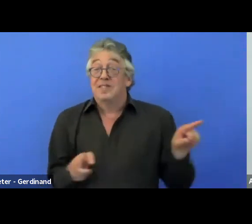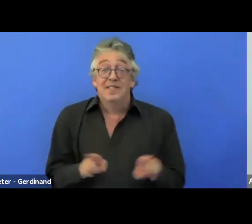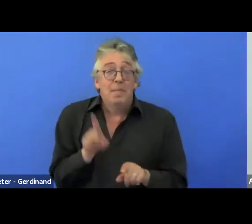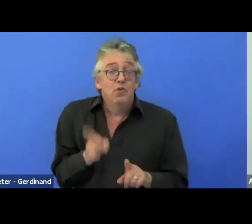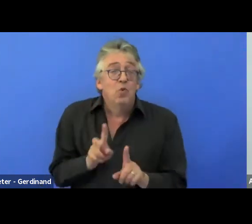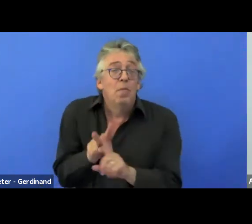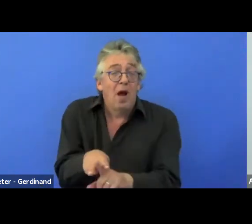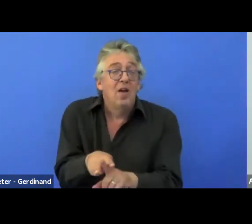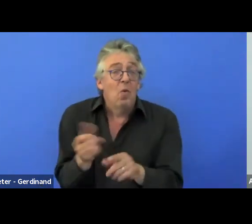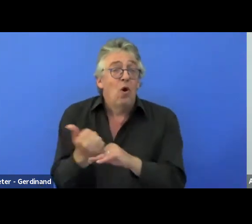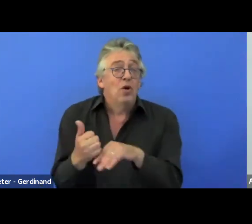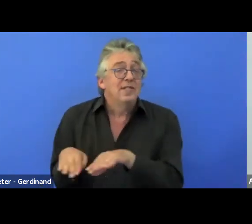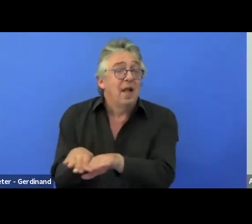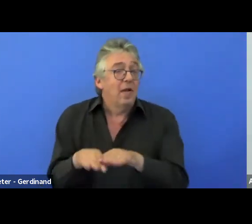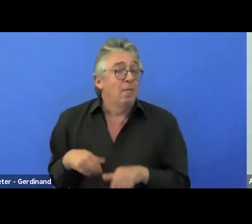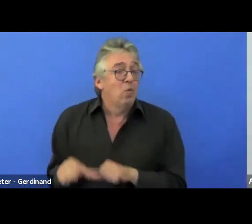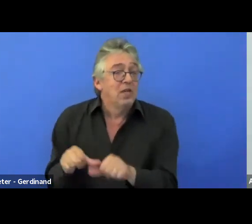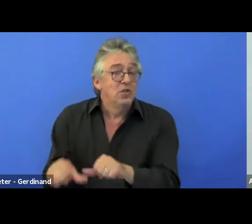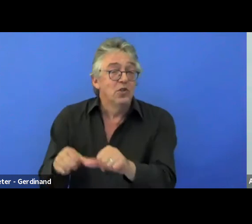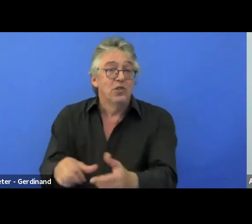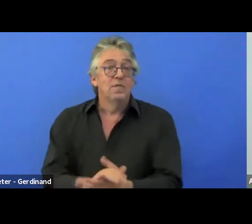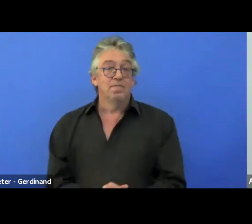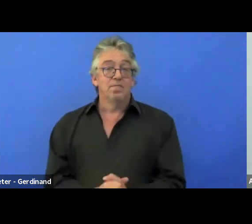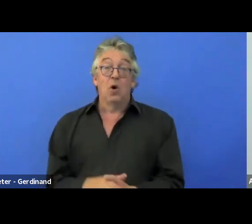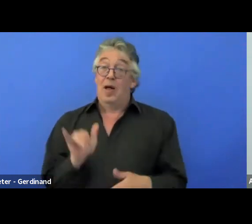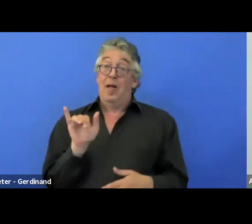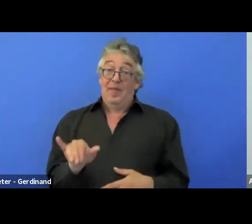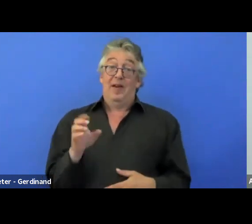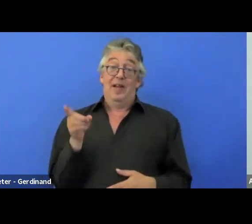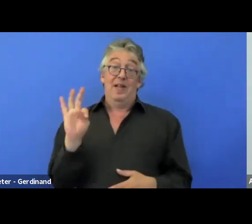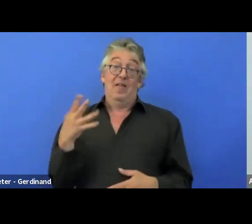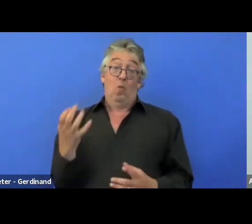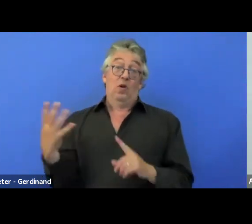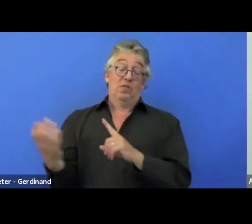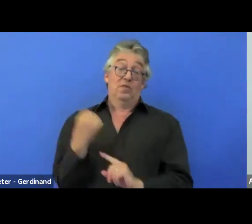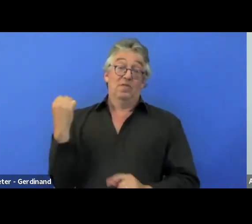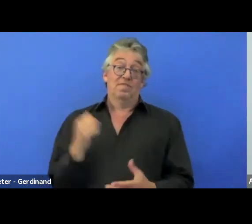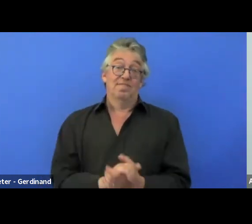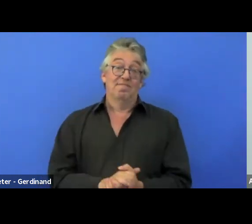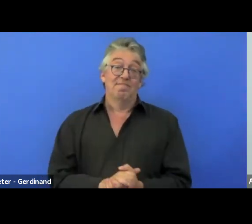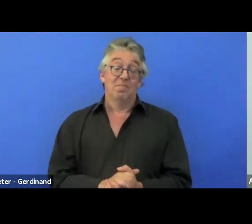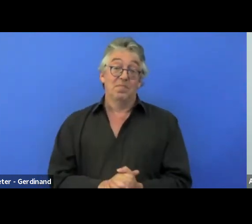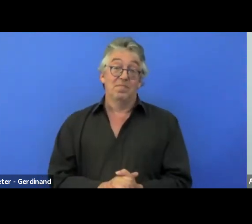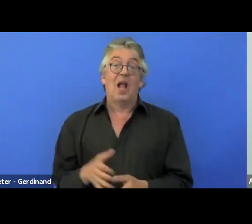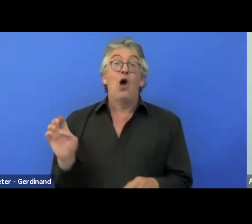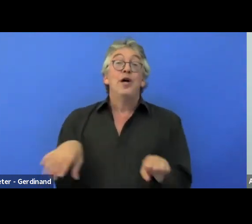That is what we are trying to do in EDF, even though the system is not as inclusive as we wish.